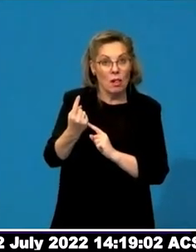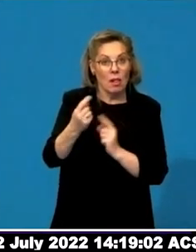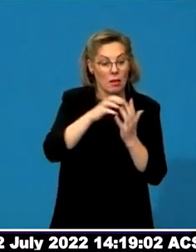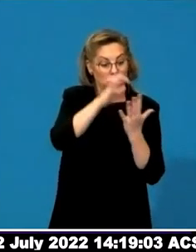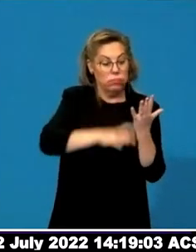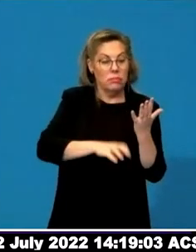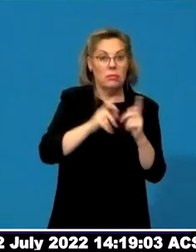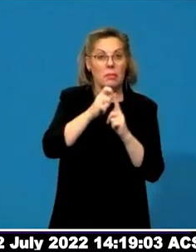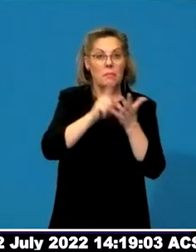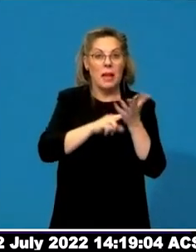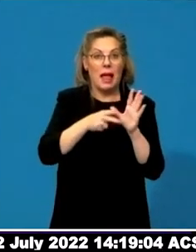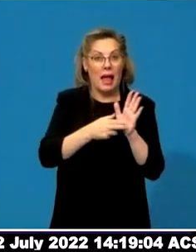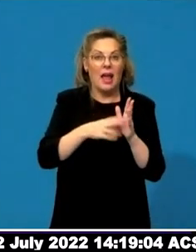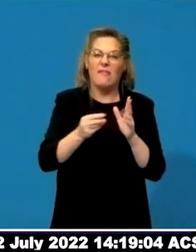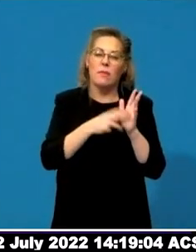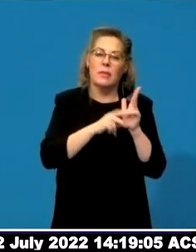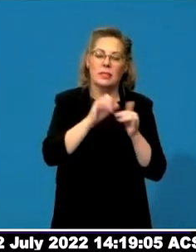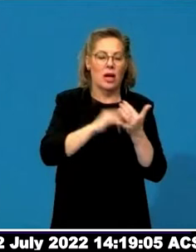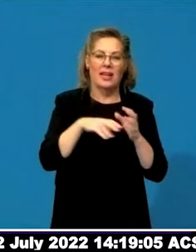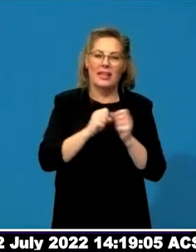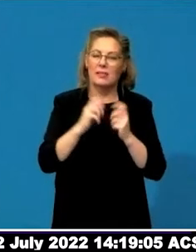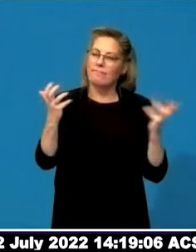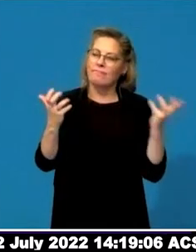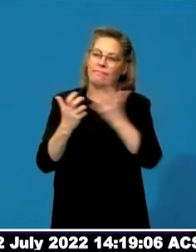And you have also said at paragraph 160 that: